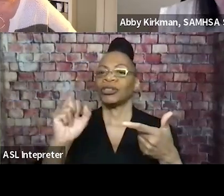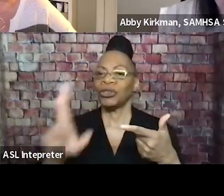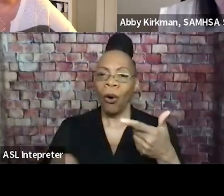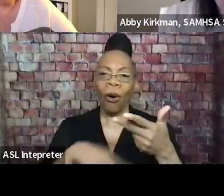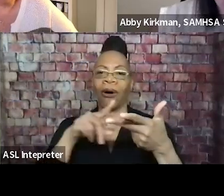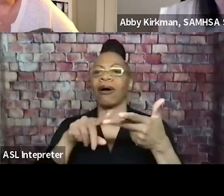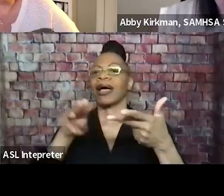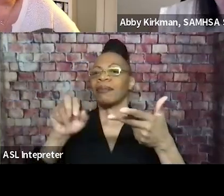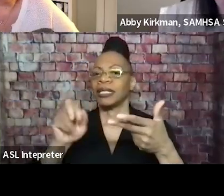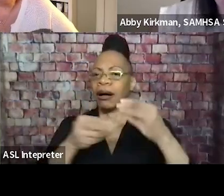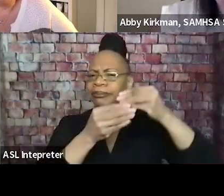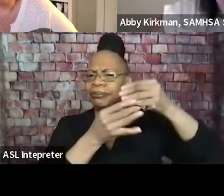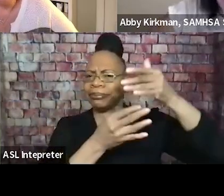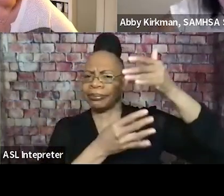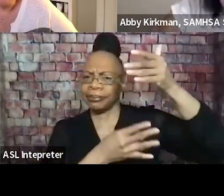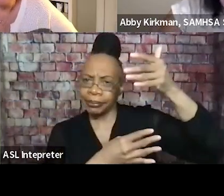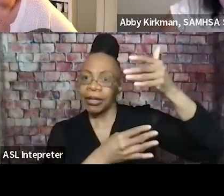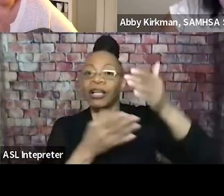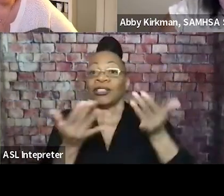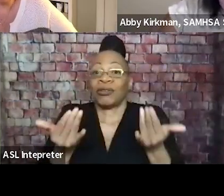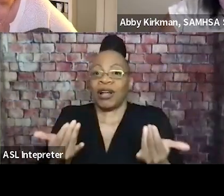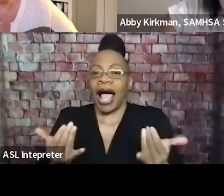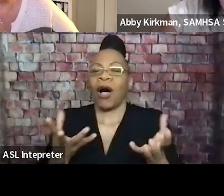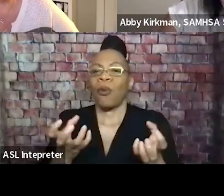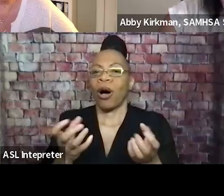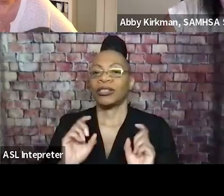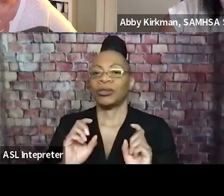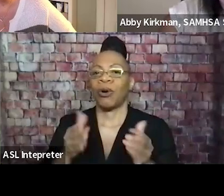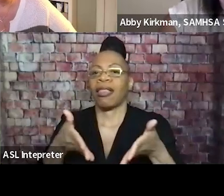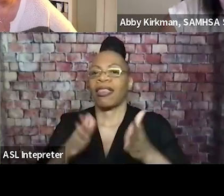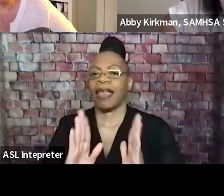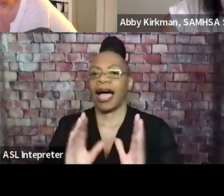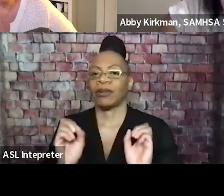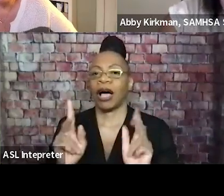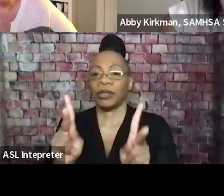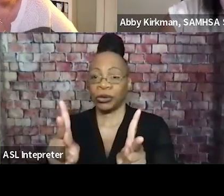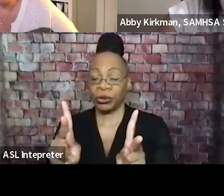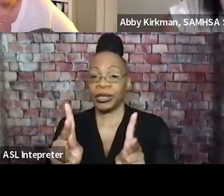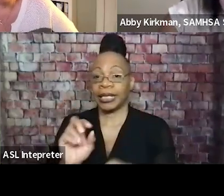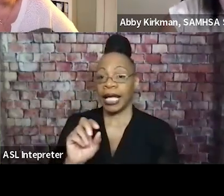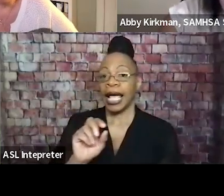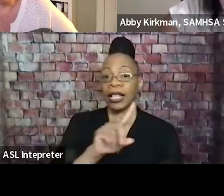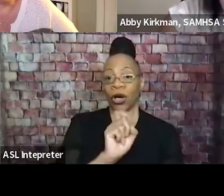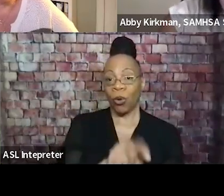So we just wanted to give you an opportunity, if you haven't already, you can put a question in the Q&A feature